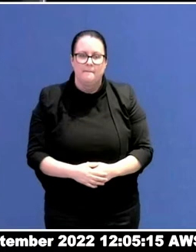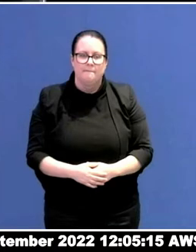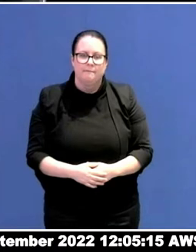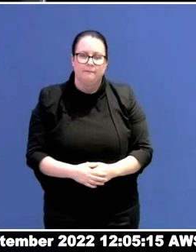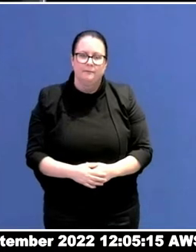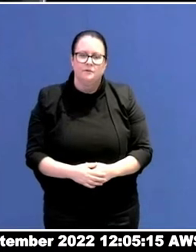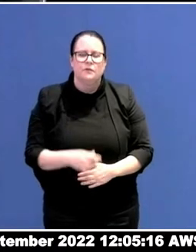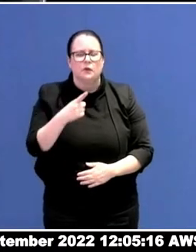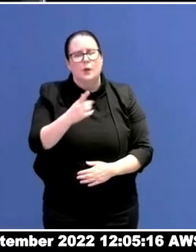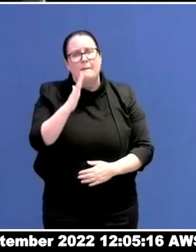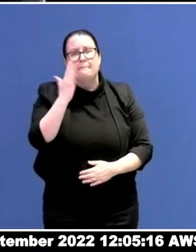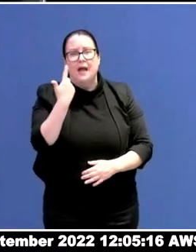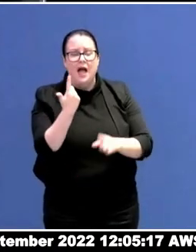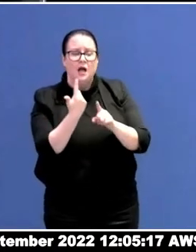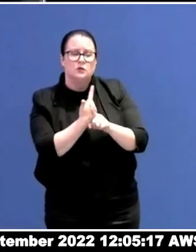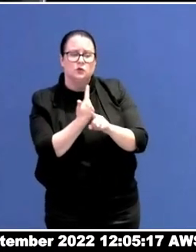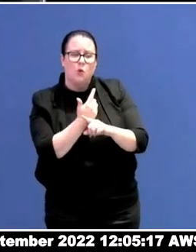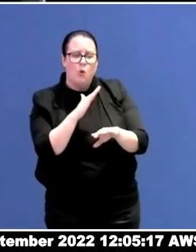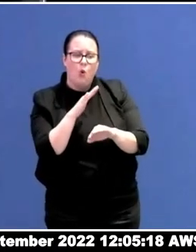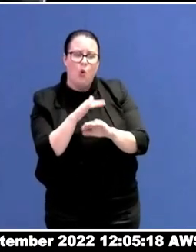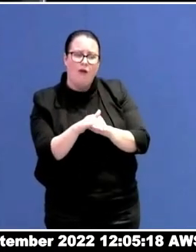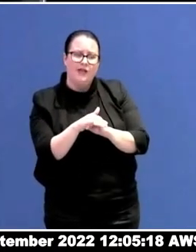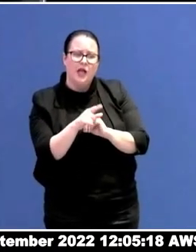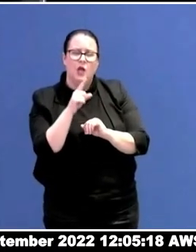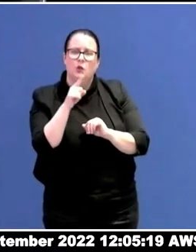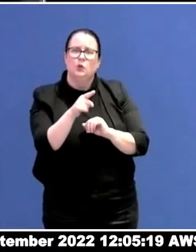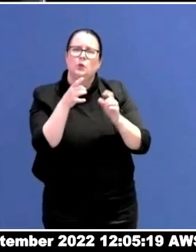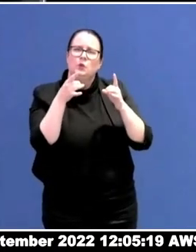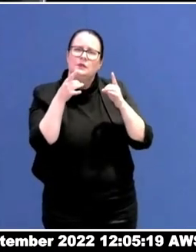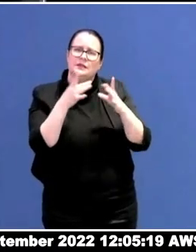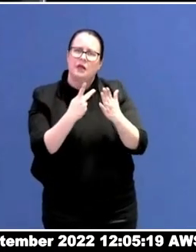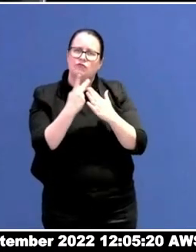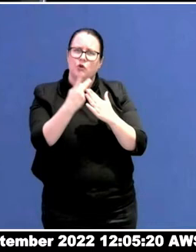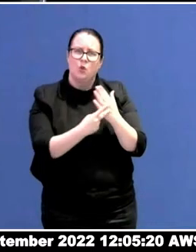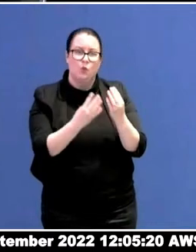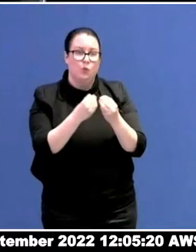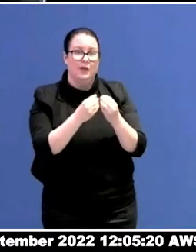You talked about the - how you began the program with Acacia, Banksia Hill.